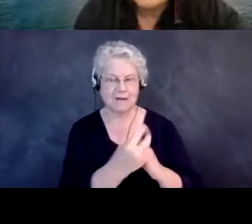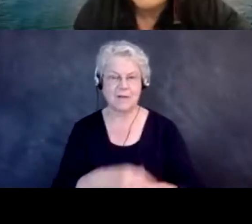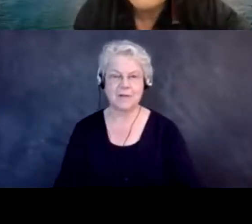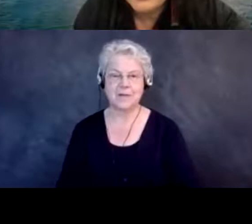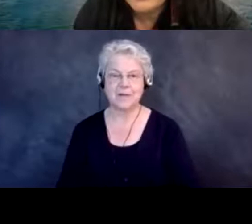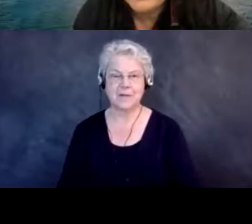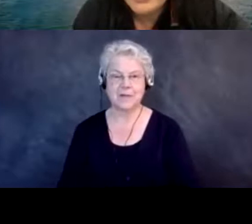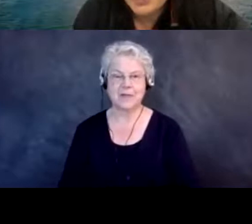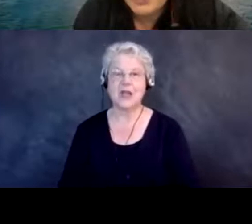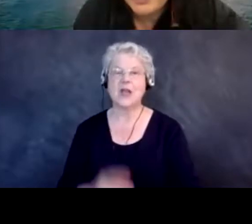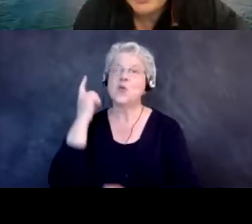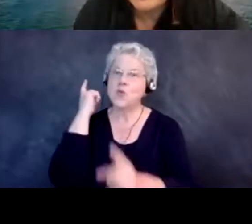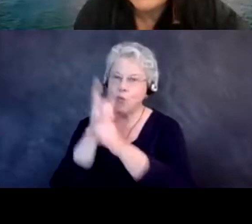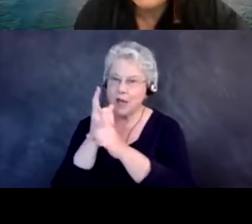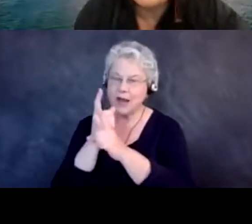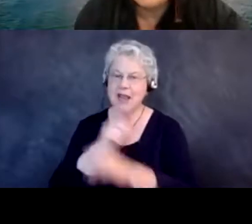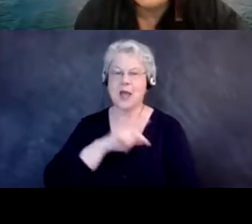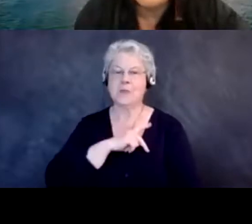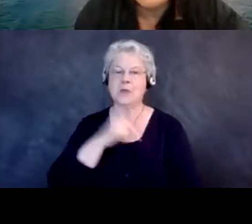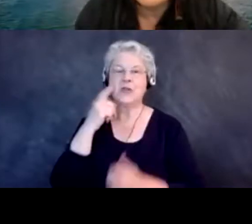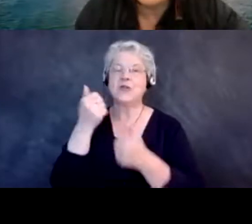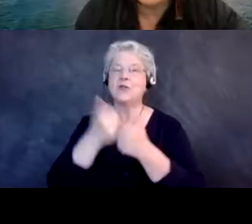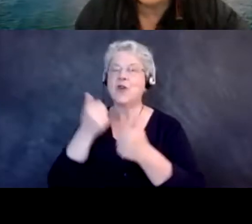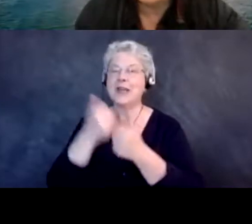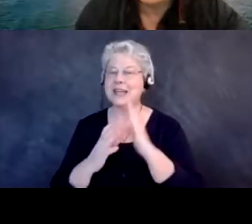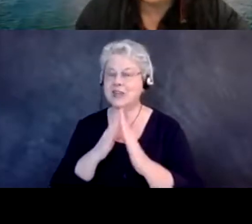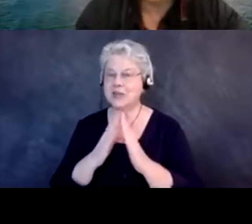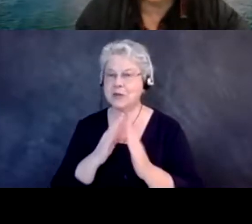It's personal to each community only a certain few have access to certain knowledge keepers